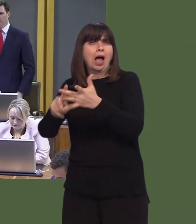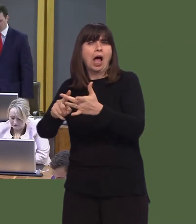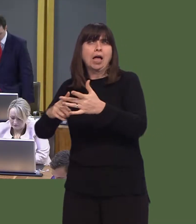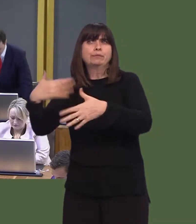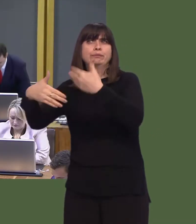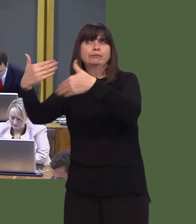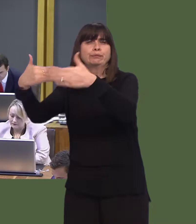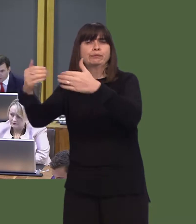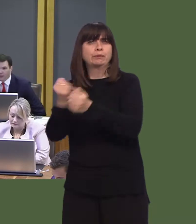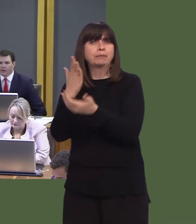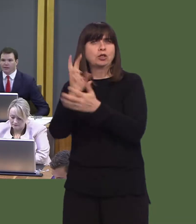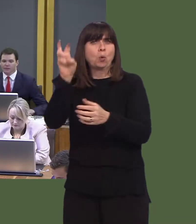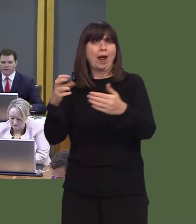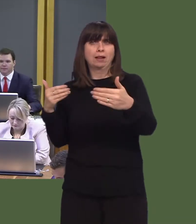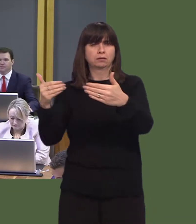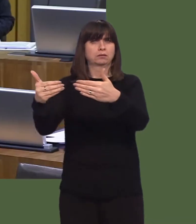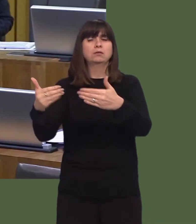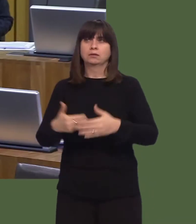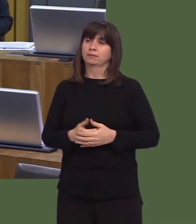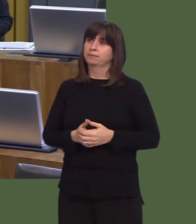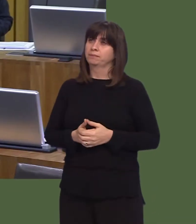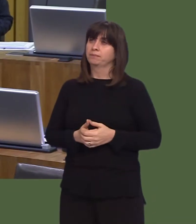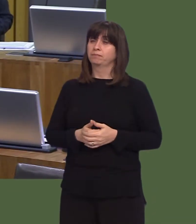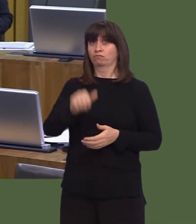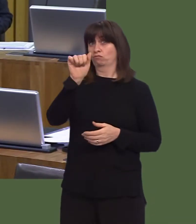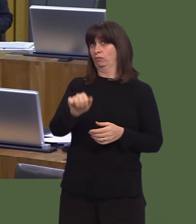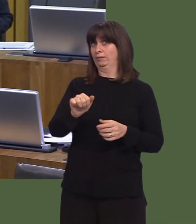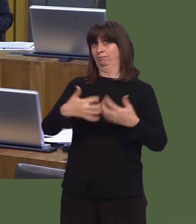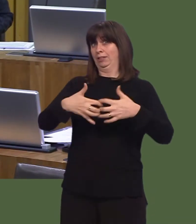Carwyn Jones AM: It's right to say that the digital world moves very, very quicklyówe